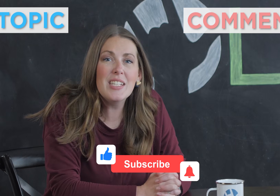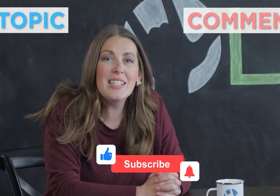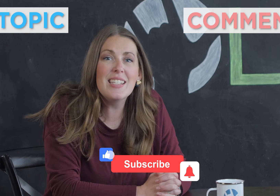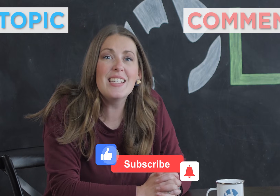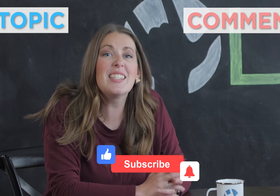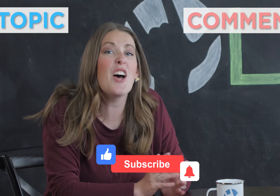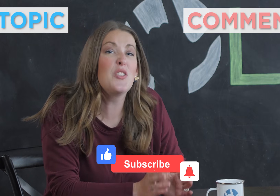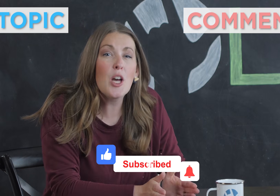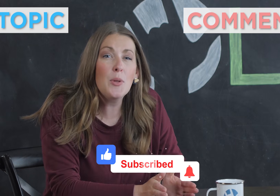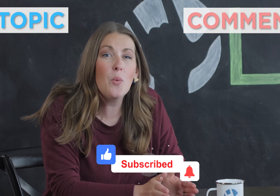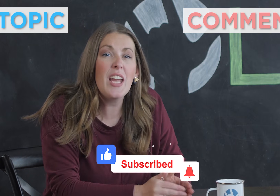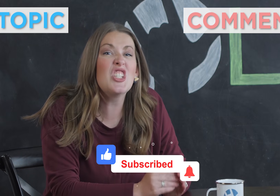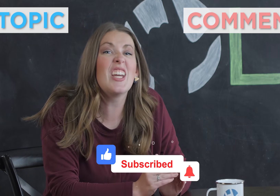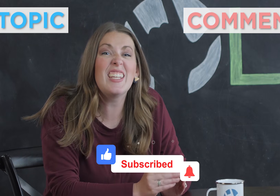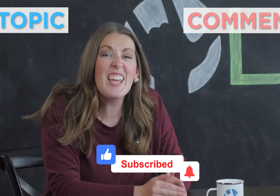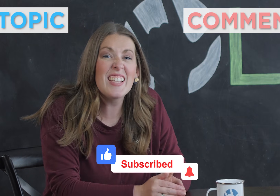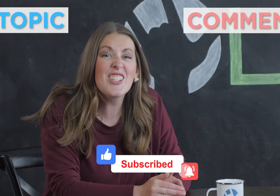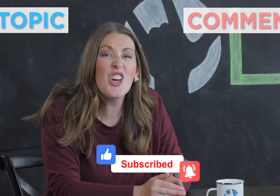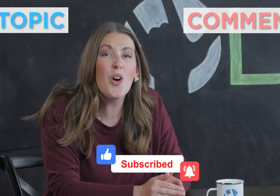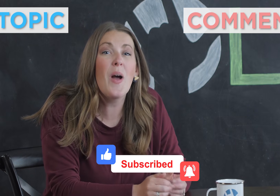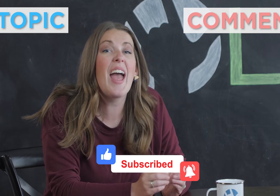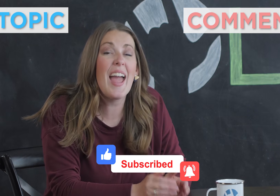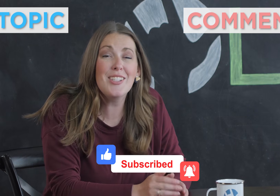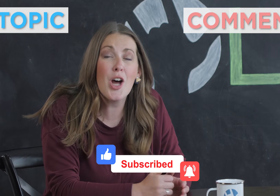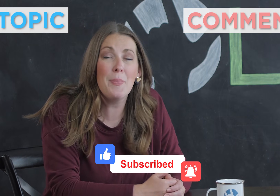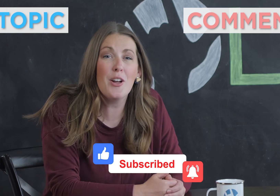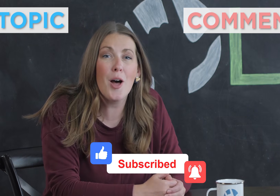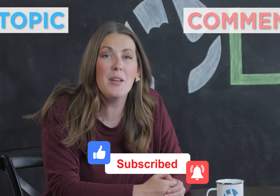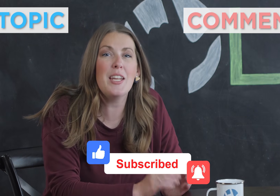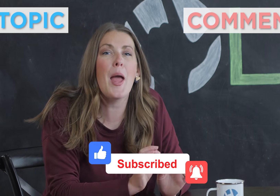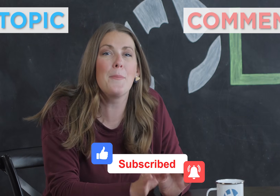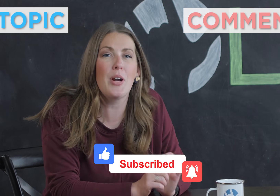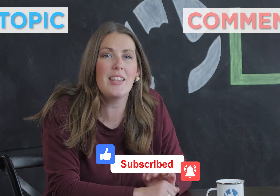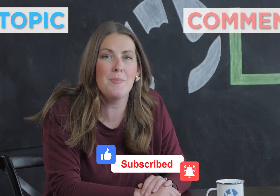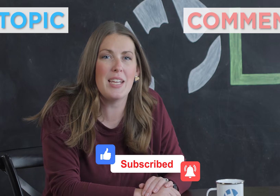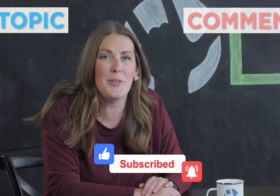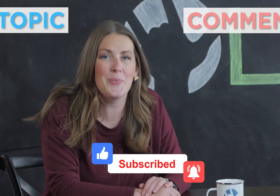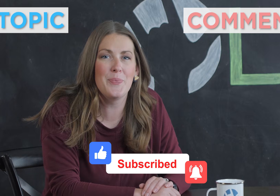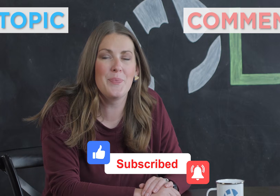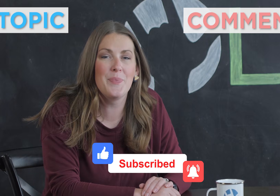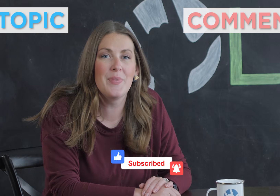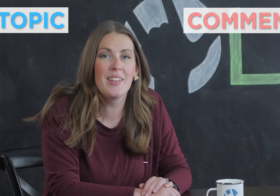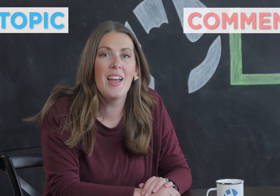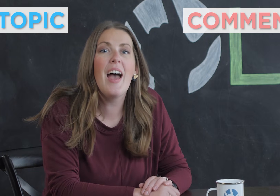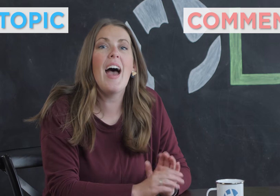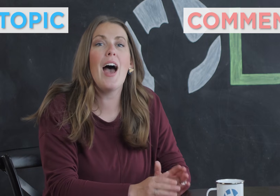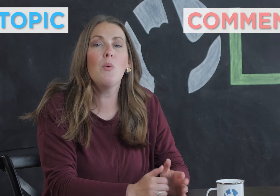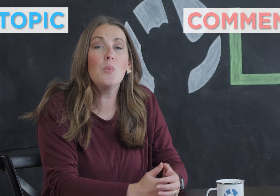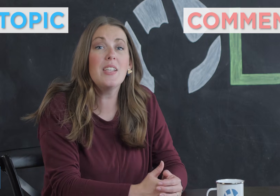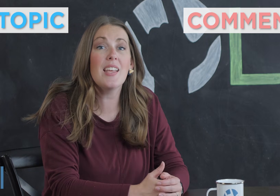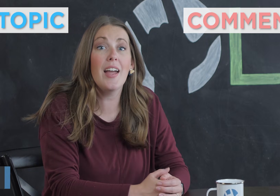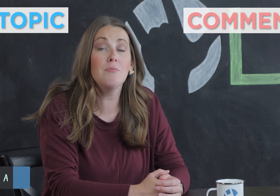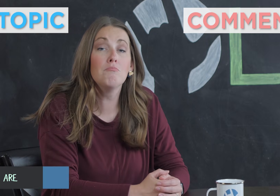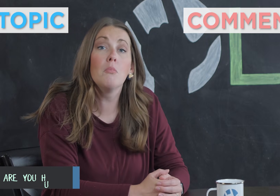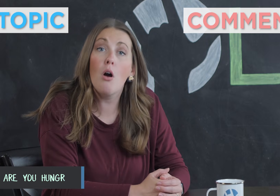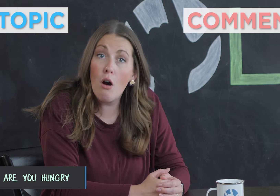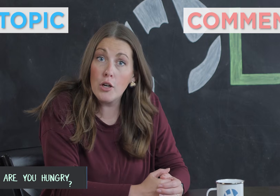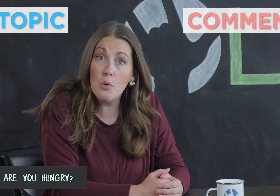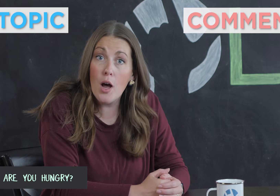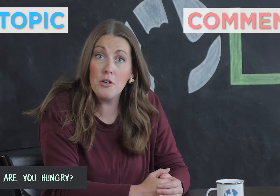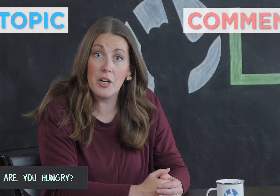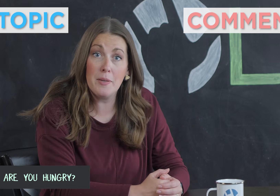few sentences of 'wh,' 'yes/no, and 'topic-comment' and break them down. How would we sign, Are you hungry?